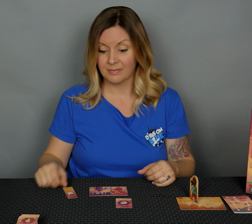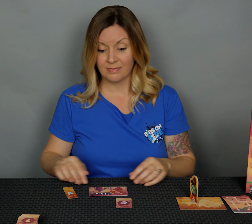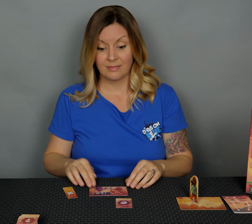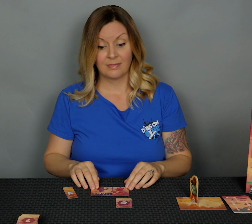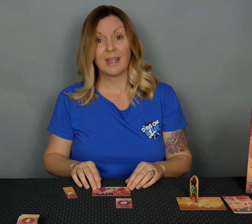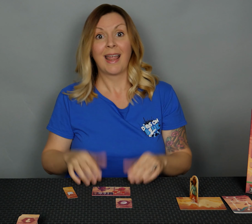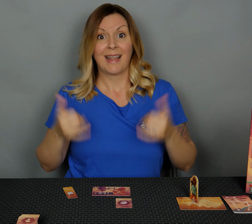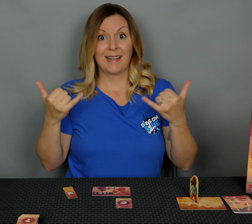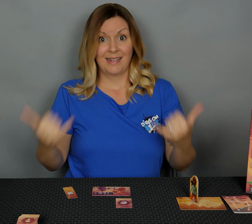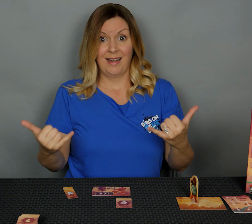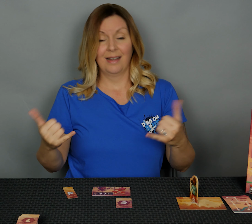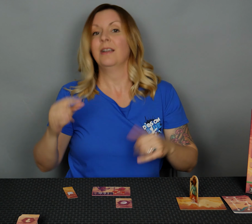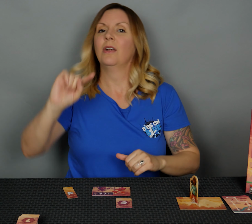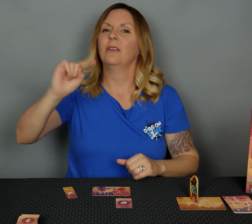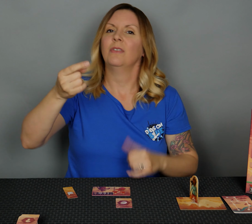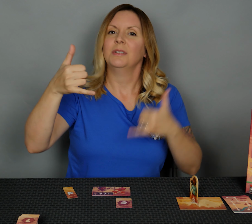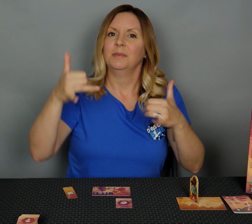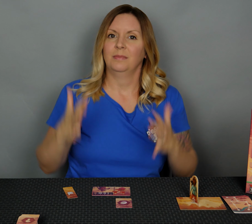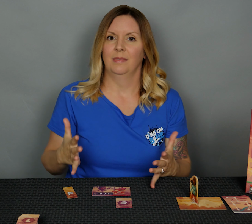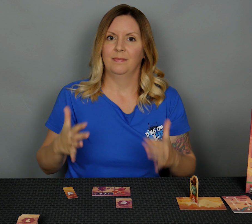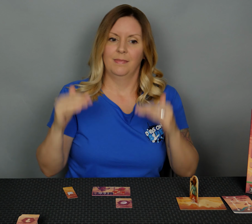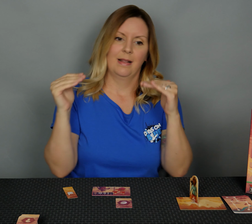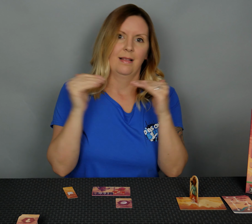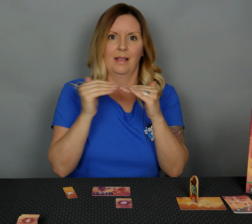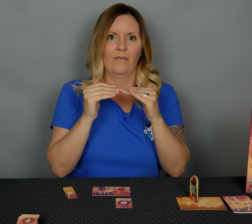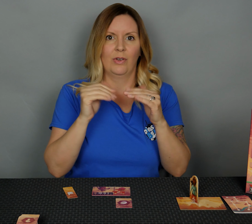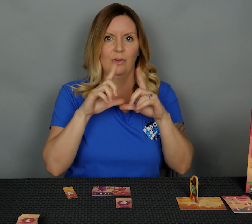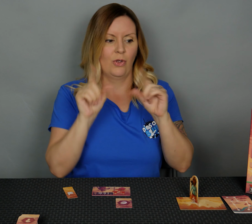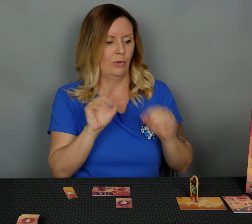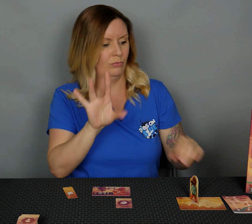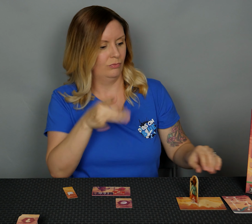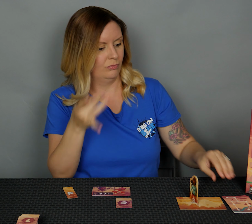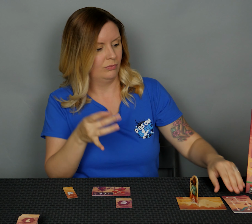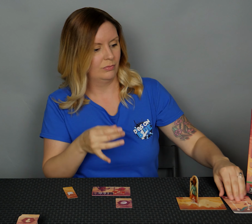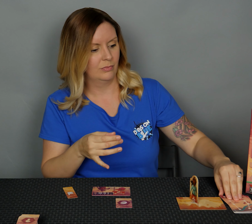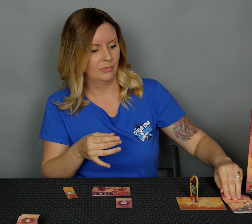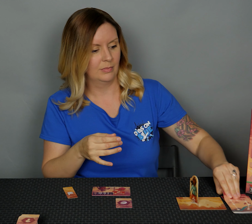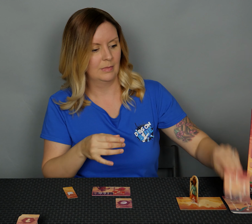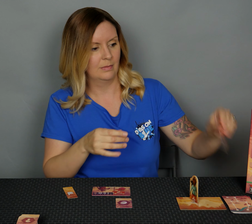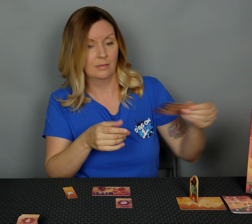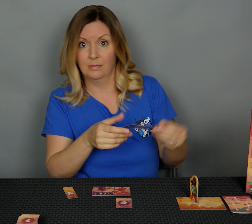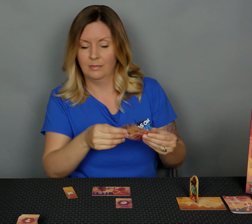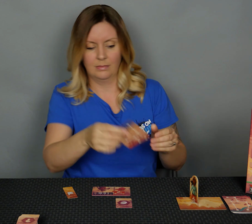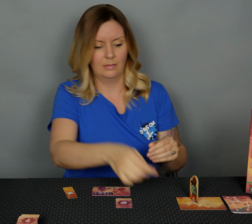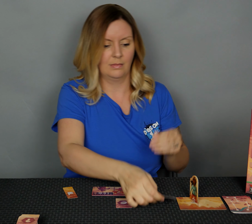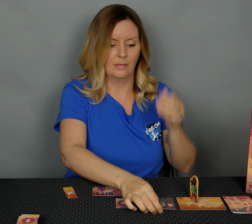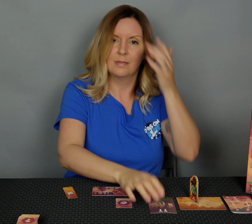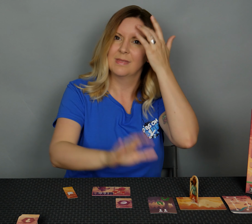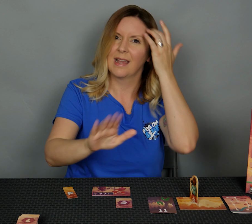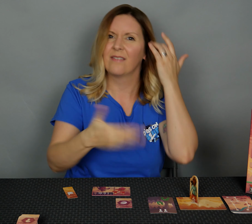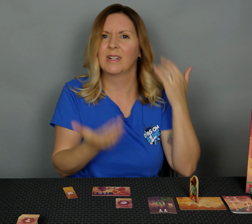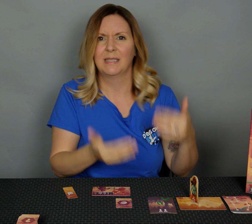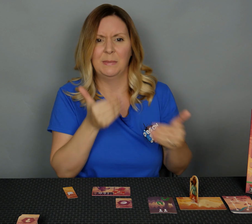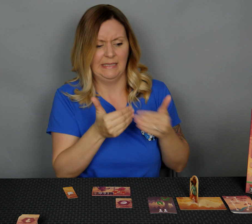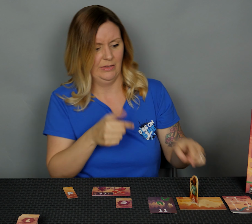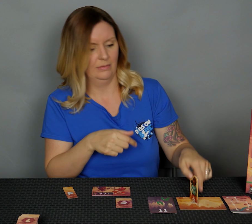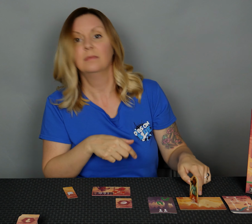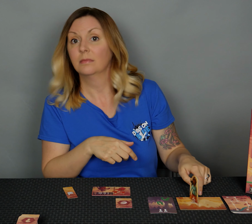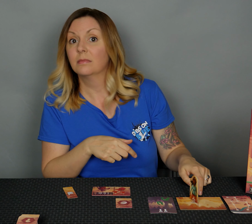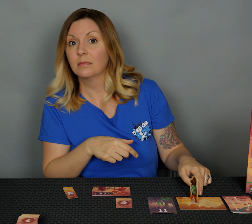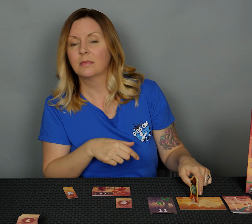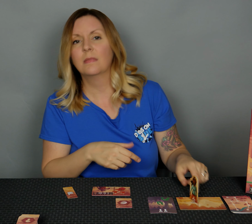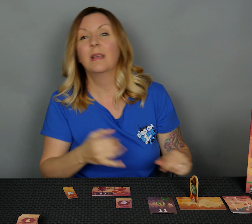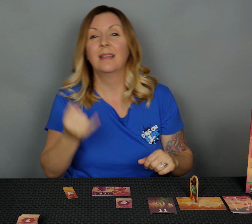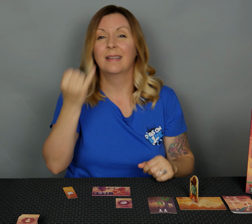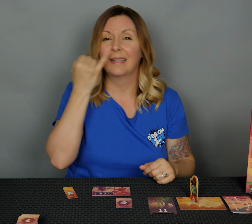Now, the first player draws a level card and places it face up near the level tile.